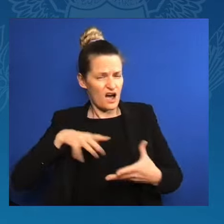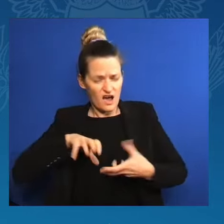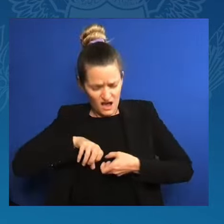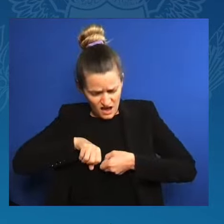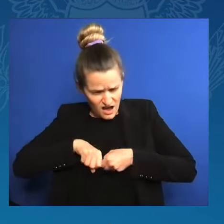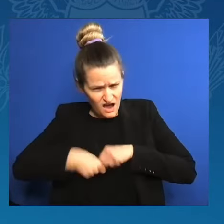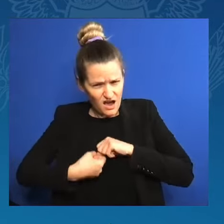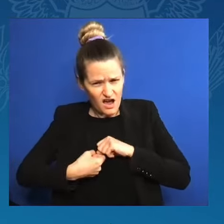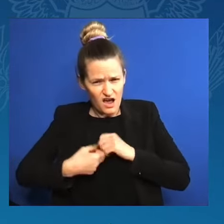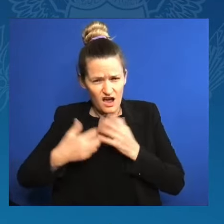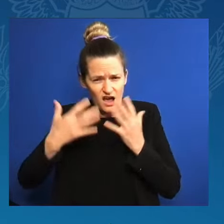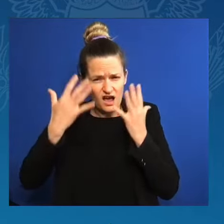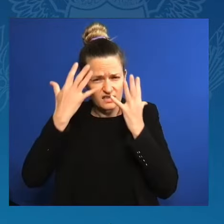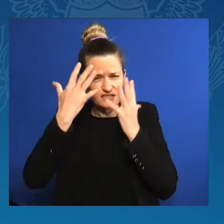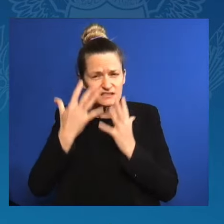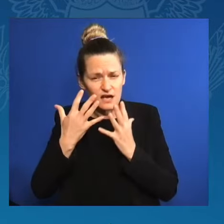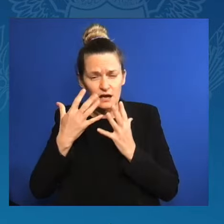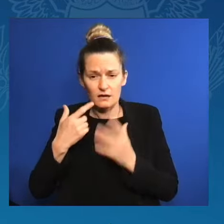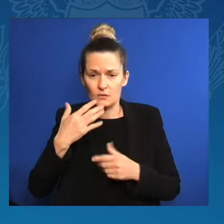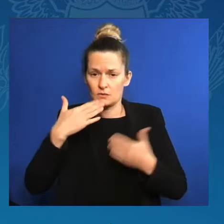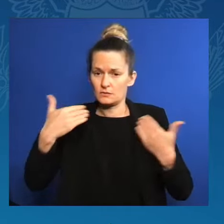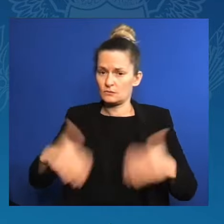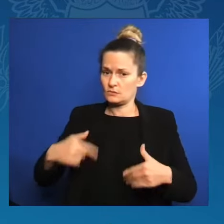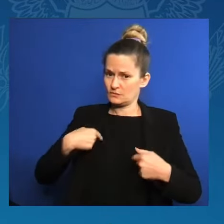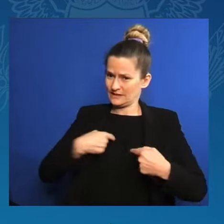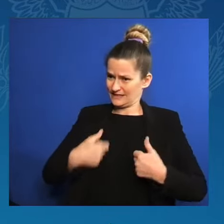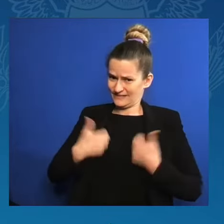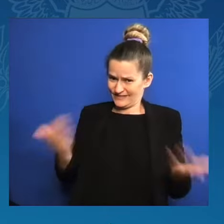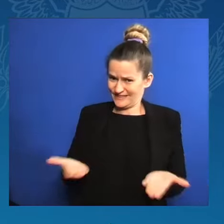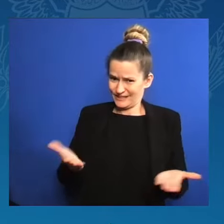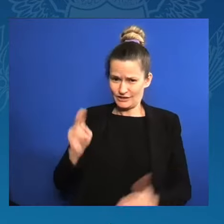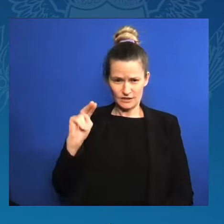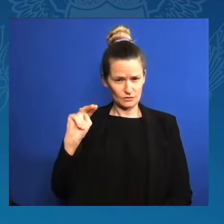we could be a beacon of hope for patients across the Southeast.